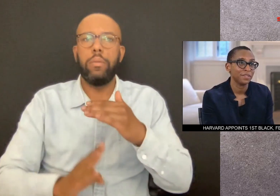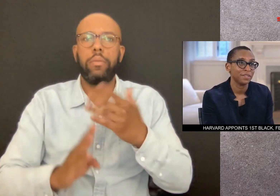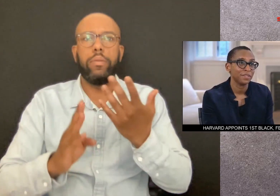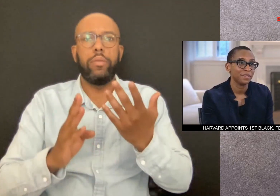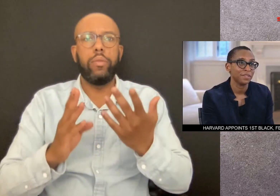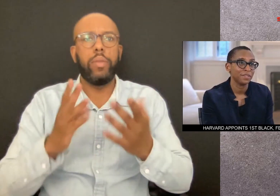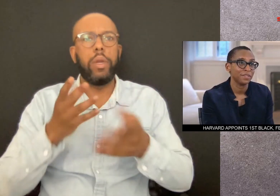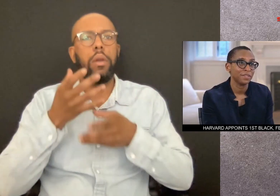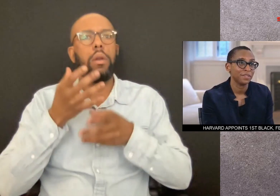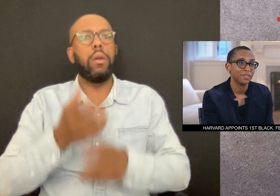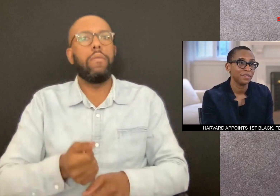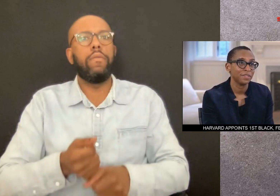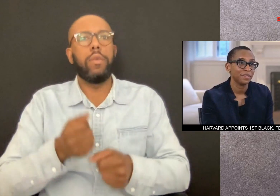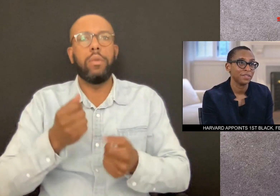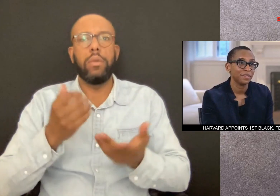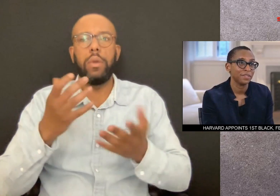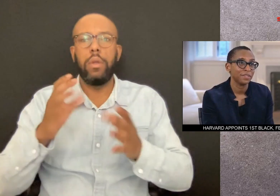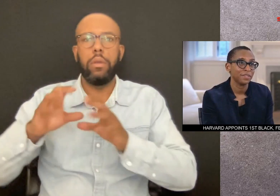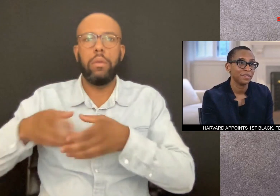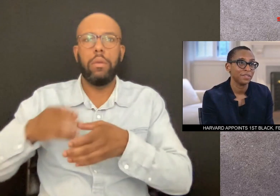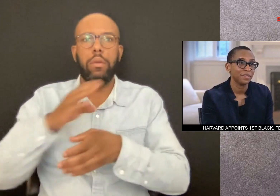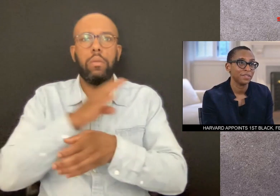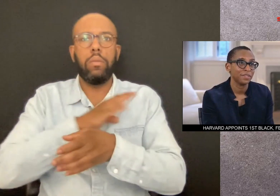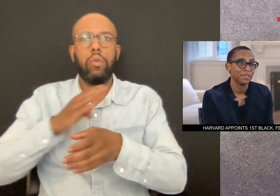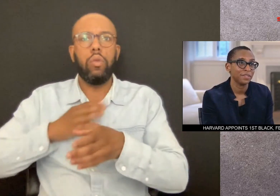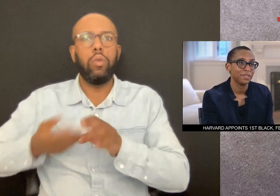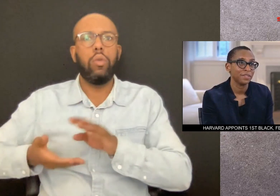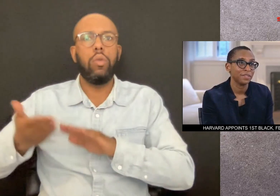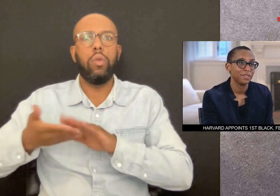governing boards have placed in her to lead the institution